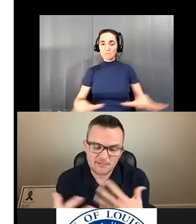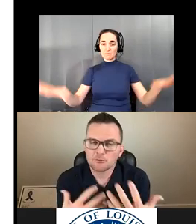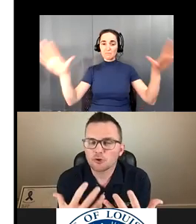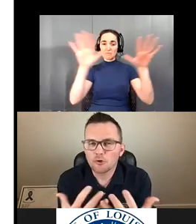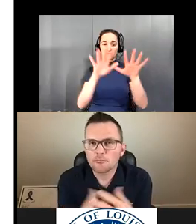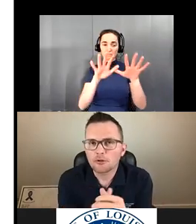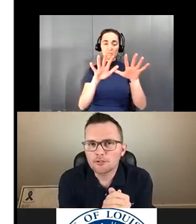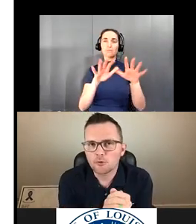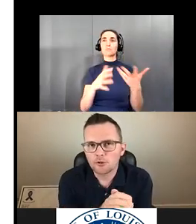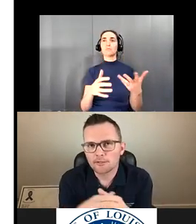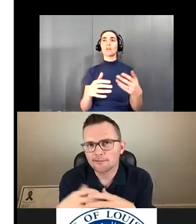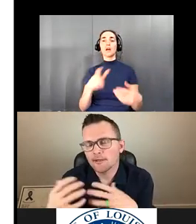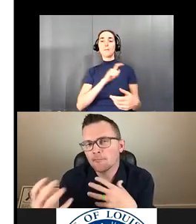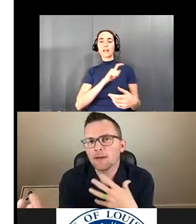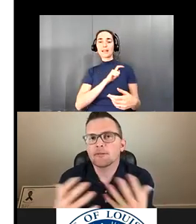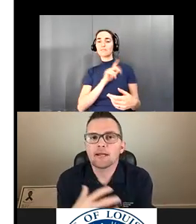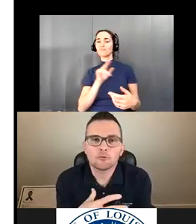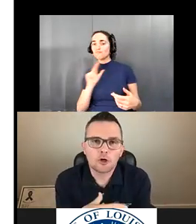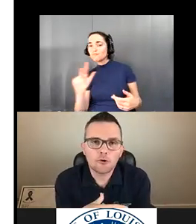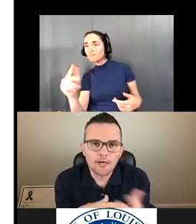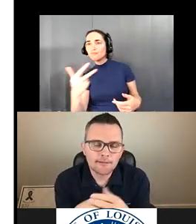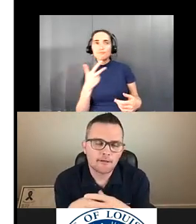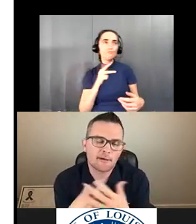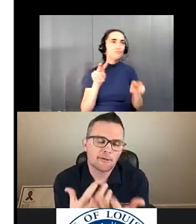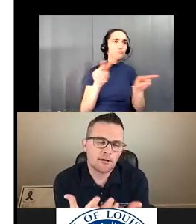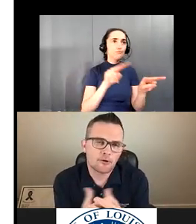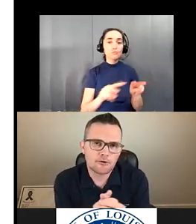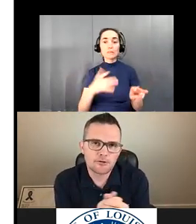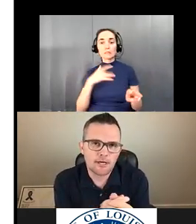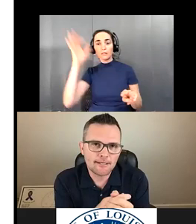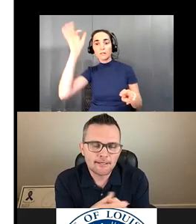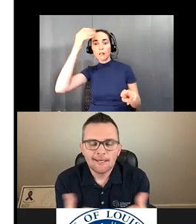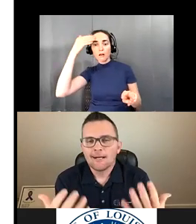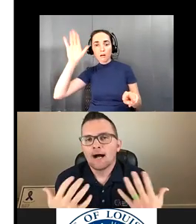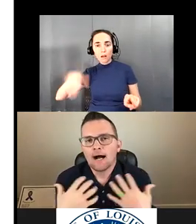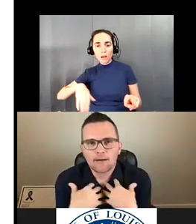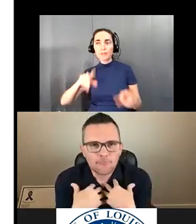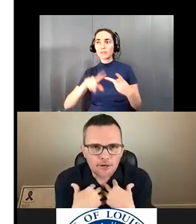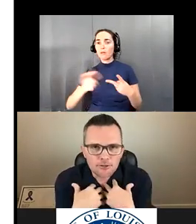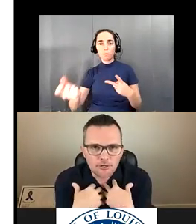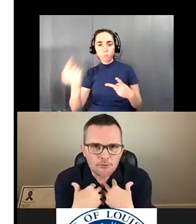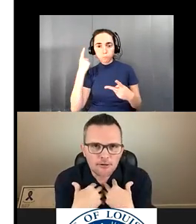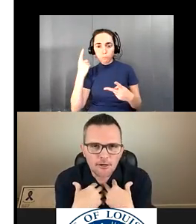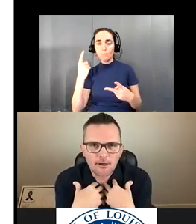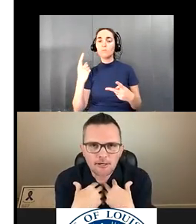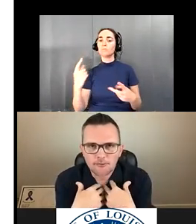in patrol and police work that maybe they don't know yet. 15:34:27 maybe they don't understand. 15:34:29 I'm very transparent about my career